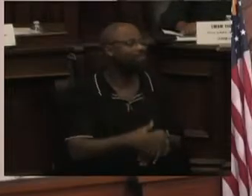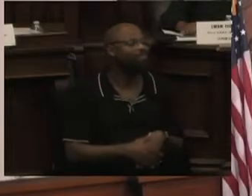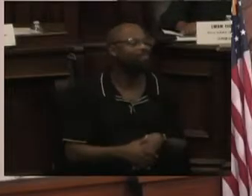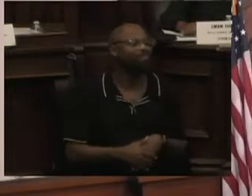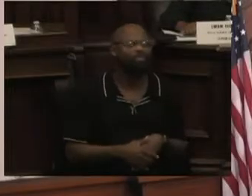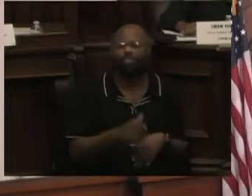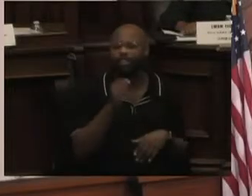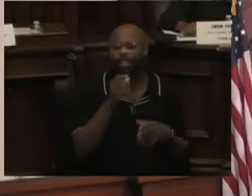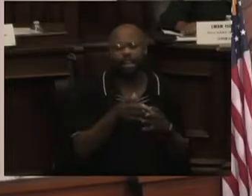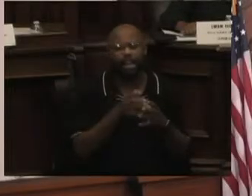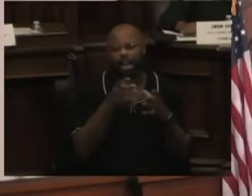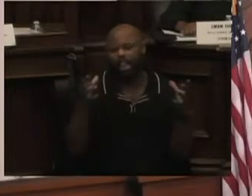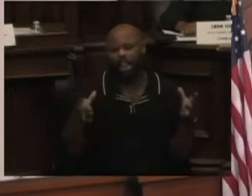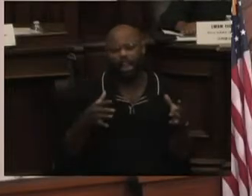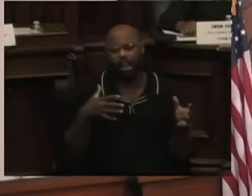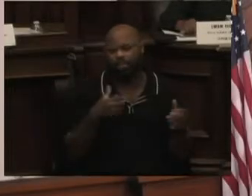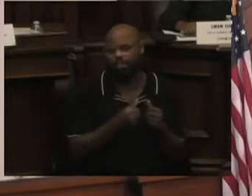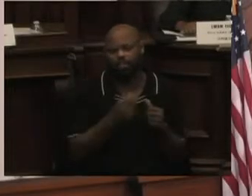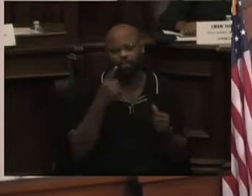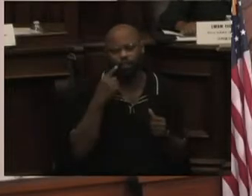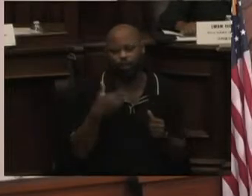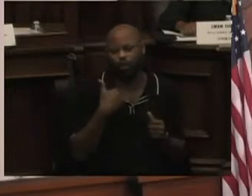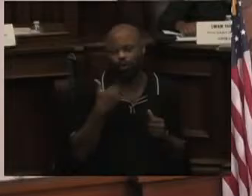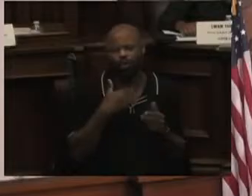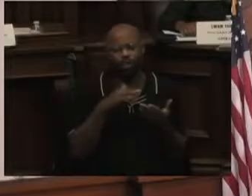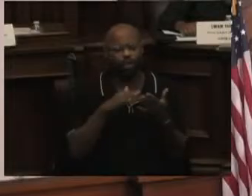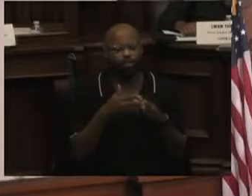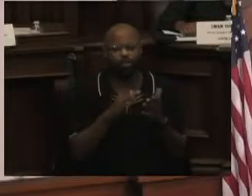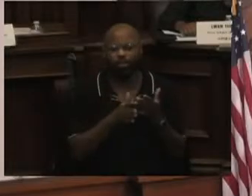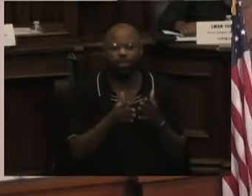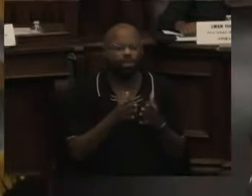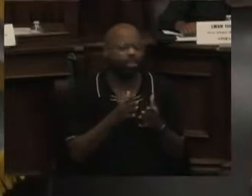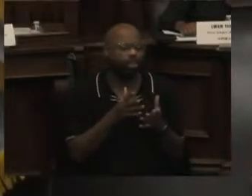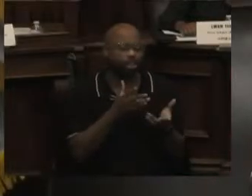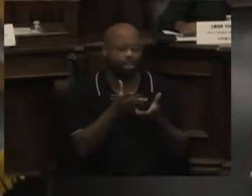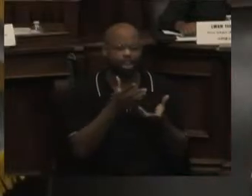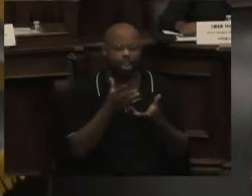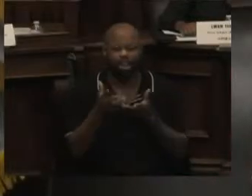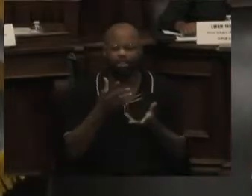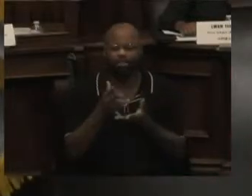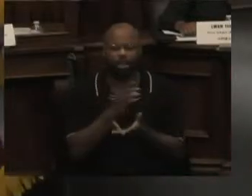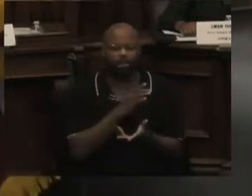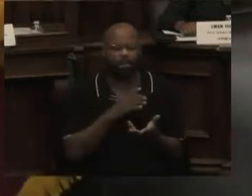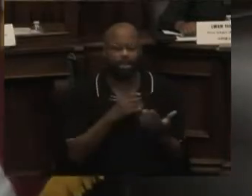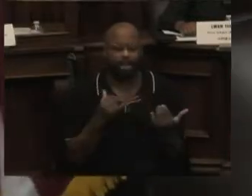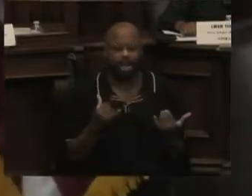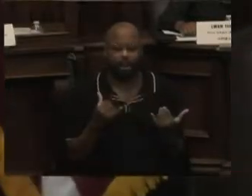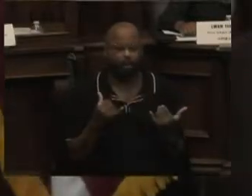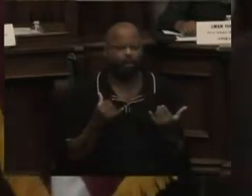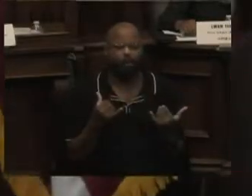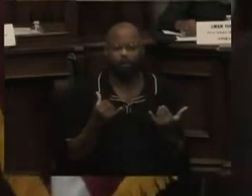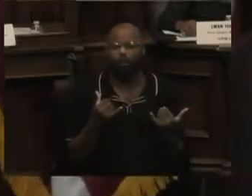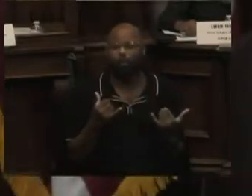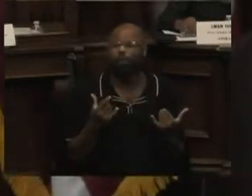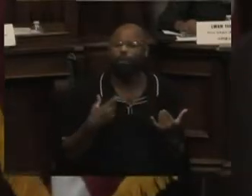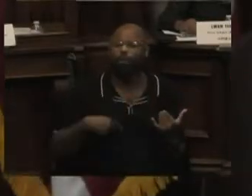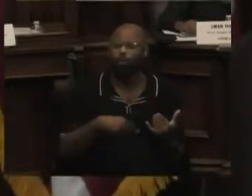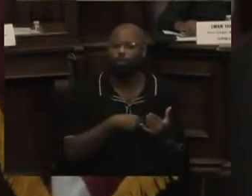engagement. Yes. Thank you. There isn't too much of an update for the Youth and